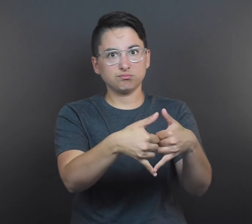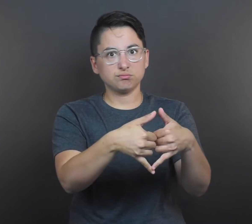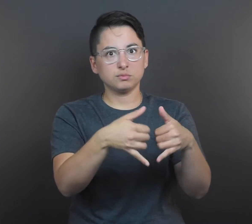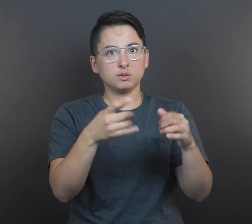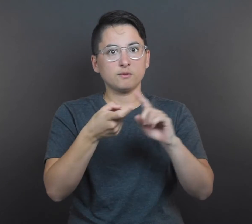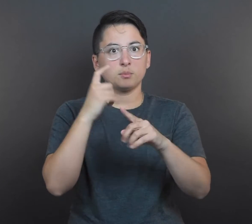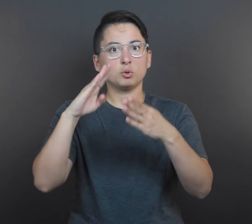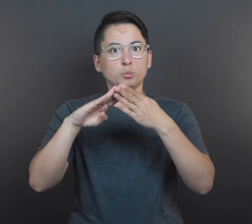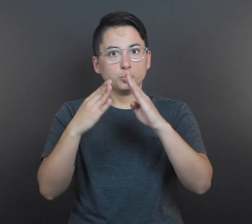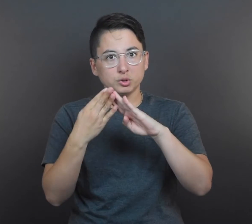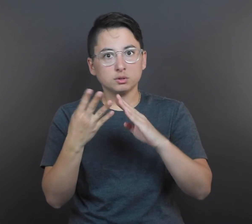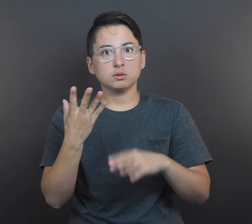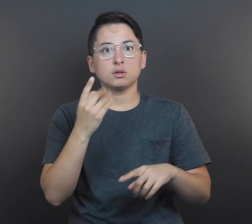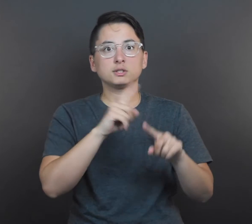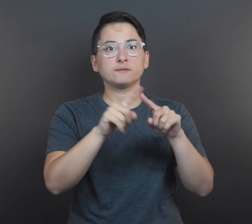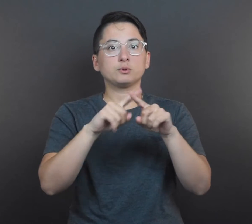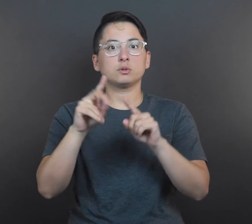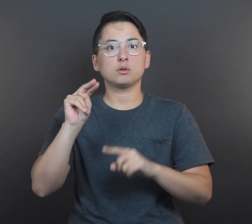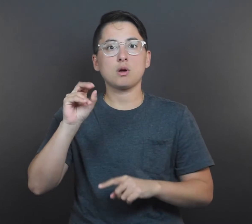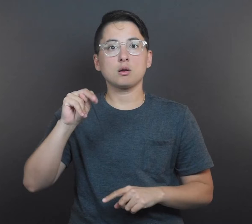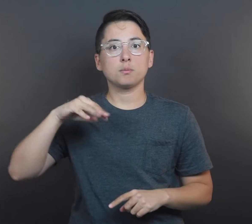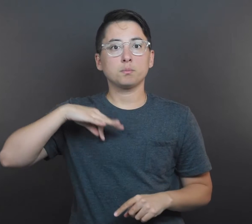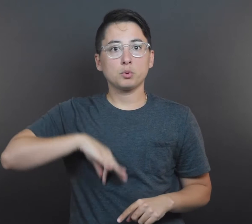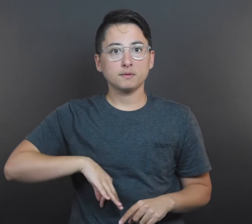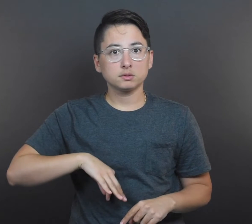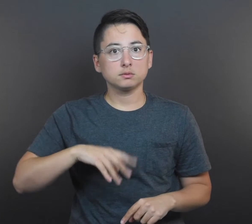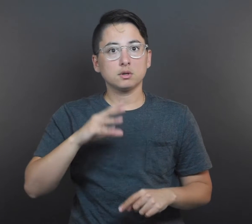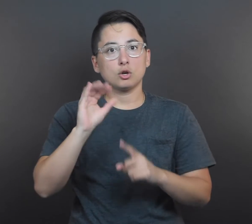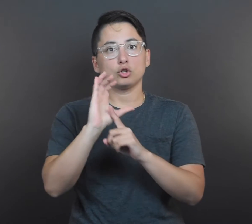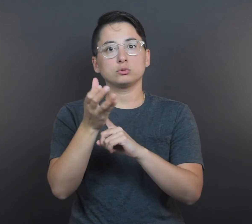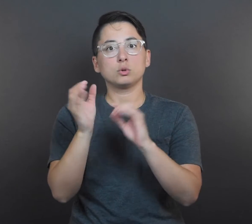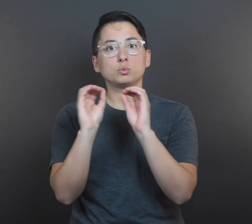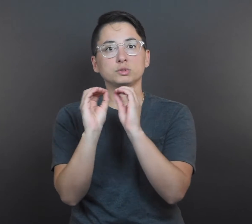recognition from the community in doing COVID-19 vaccination by